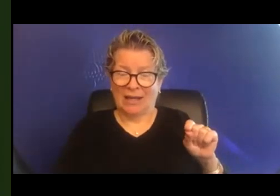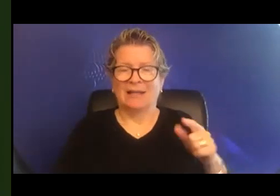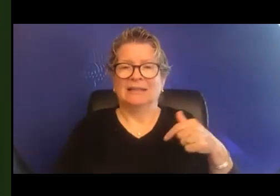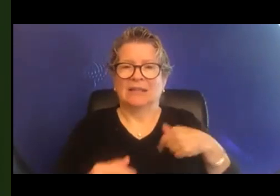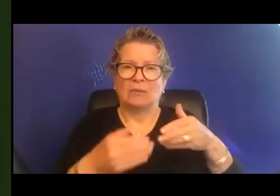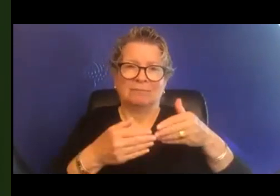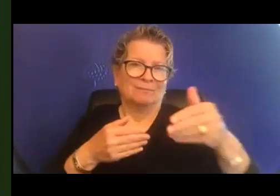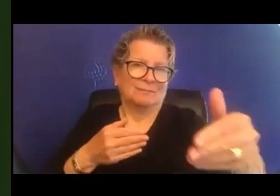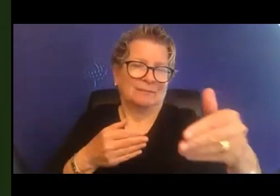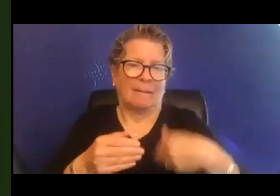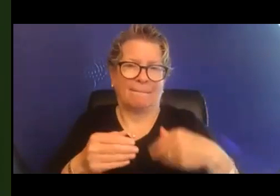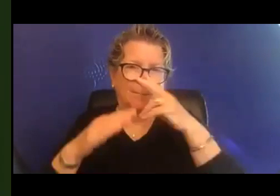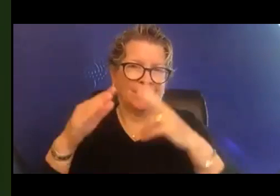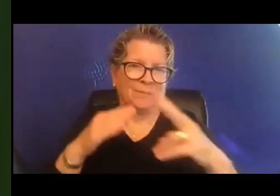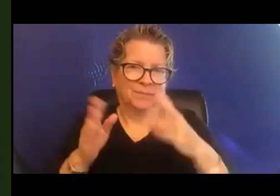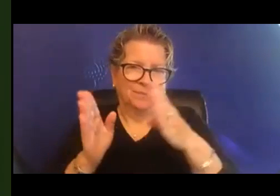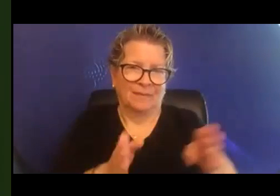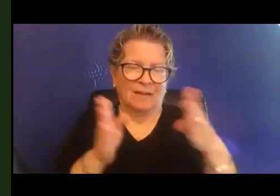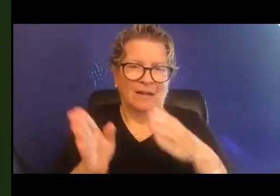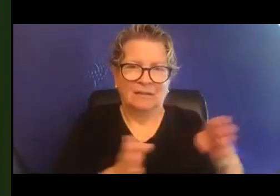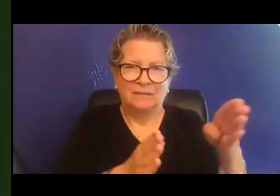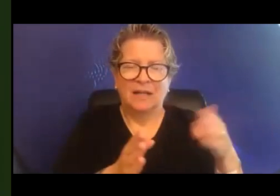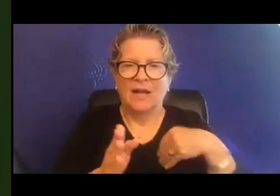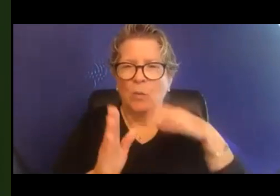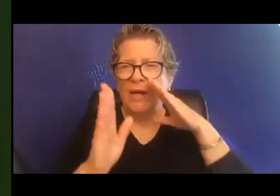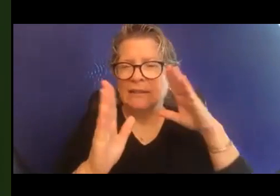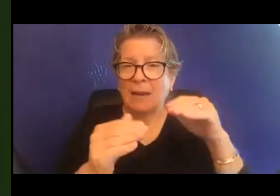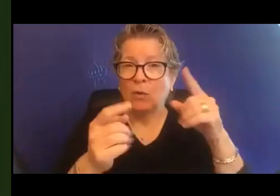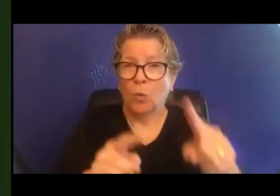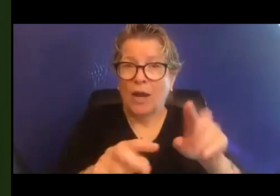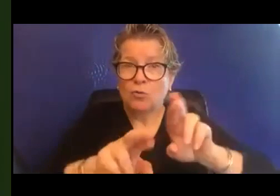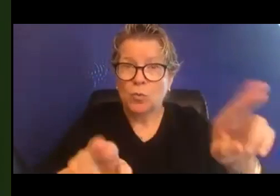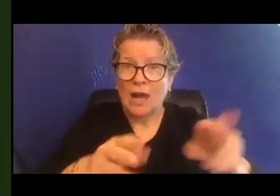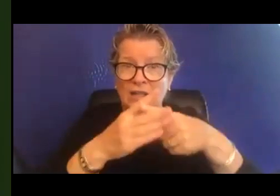Once it starts, we expect it to take about four years from start to finish.